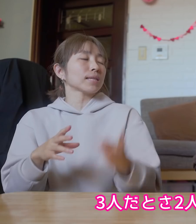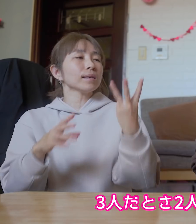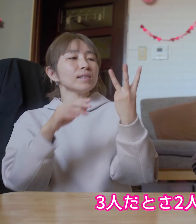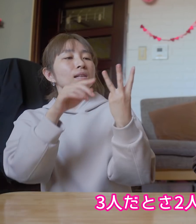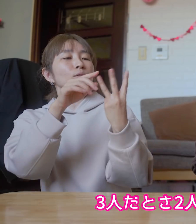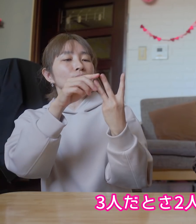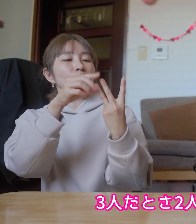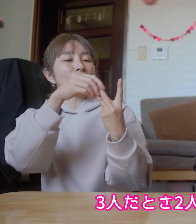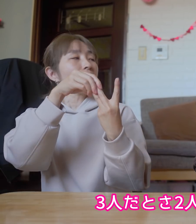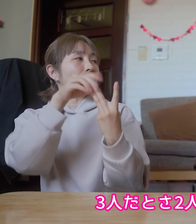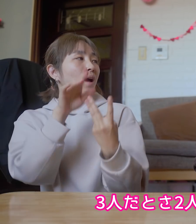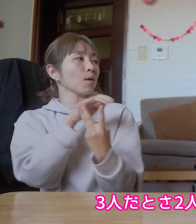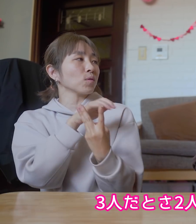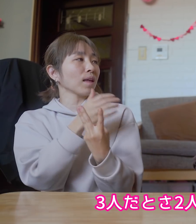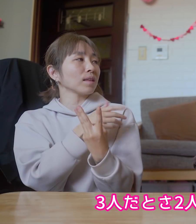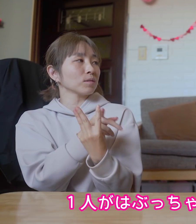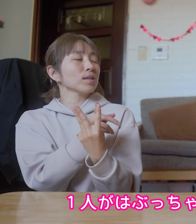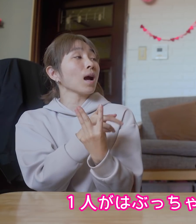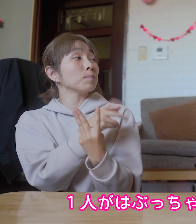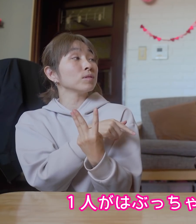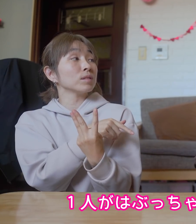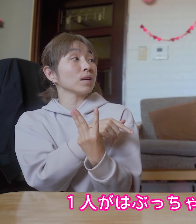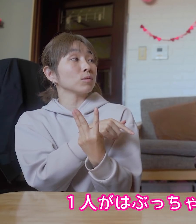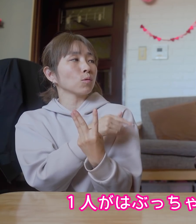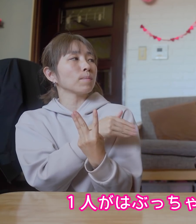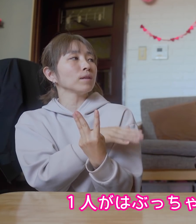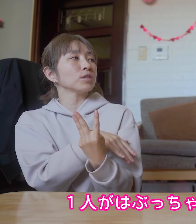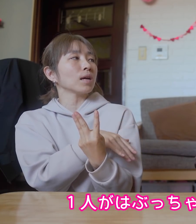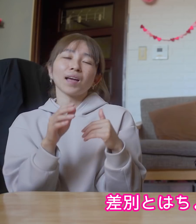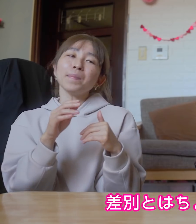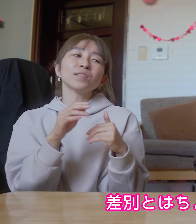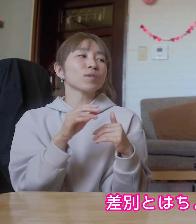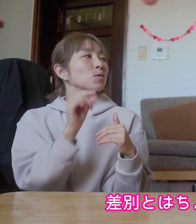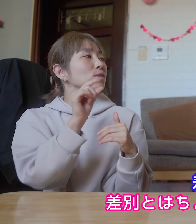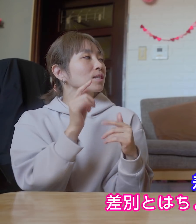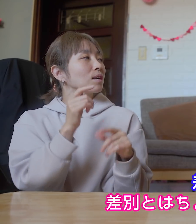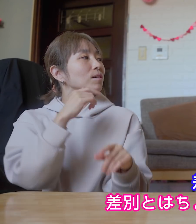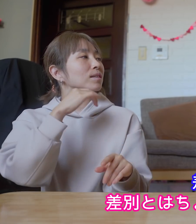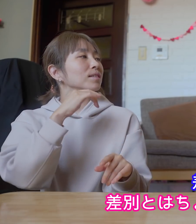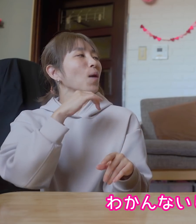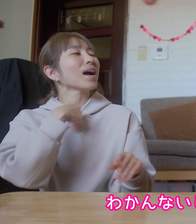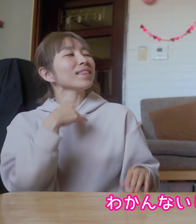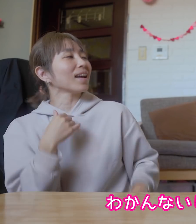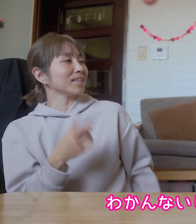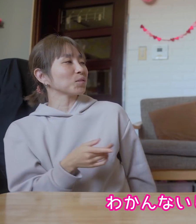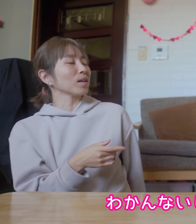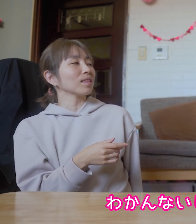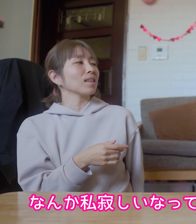(Mom)In a group of three, sometimes two people get along and one person is left out, right? (Mom)It's not discrimination... (Dad)Isn't that discrimination? (Mom)I don't know...